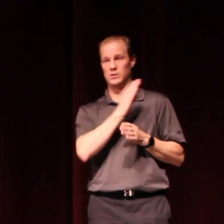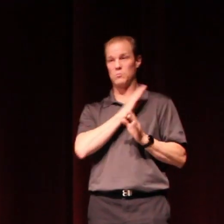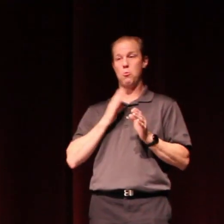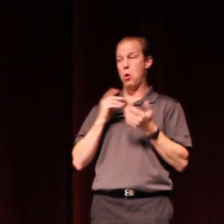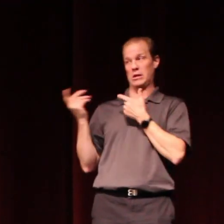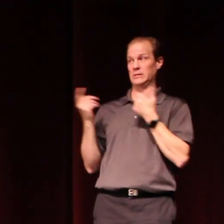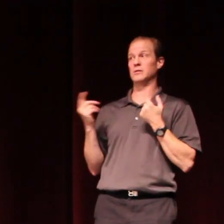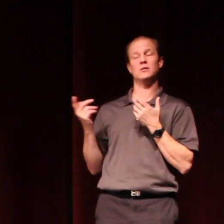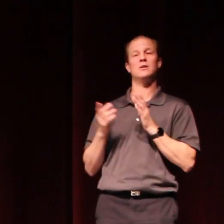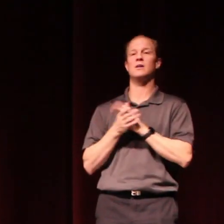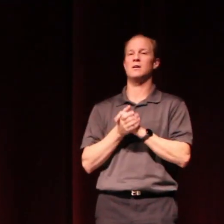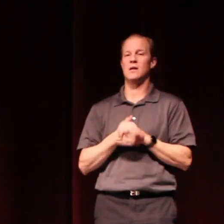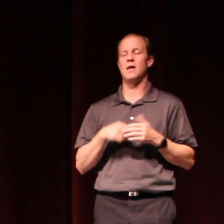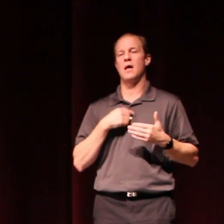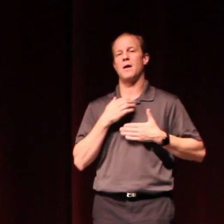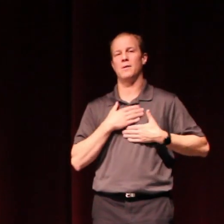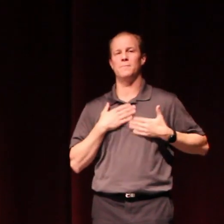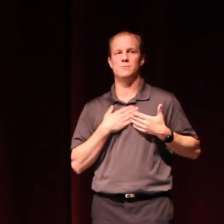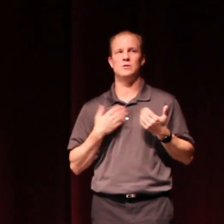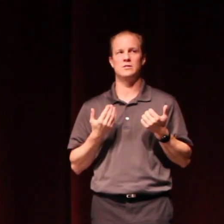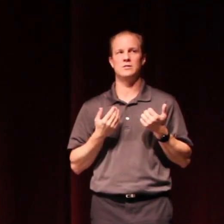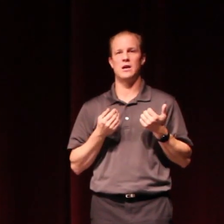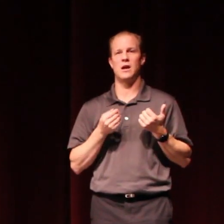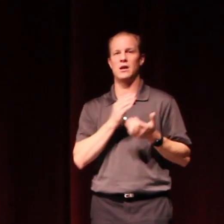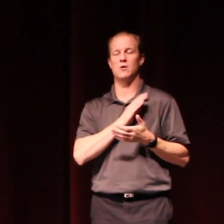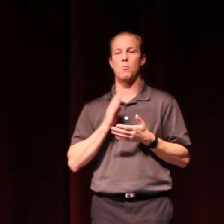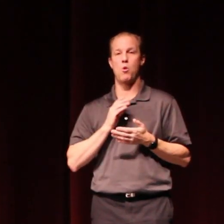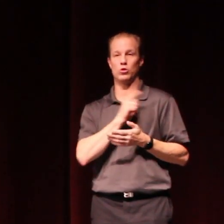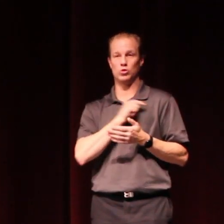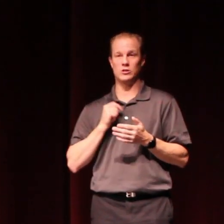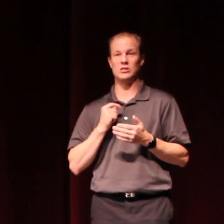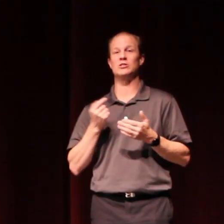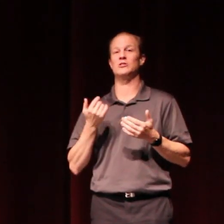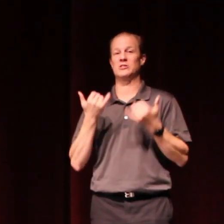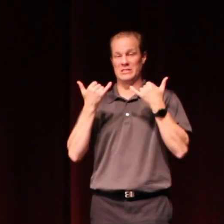I appreciate the Board of Trustees that are current currently serving and have served in